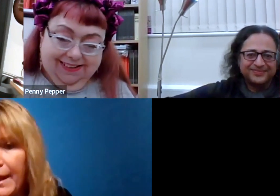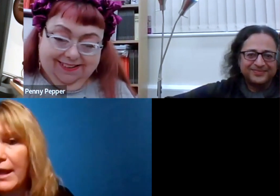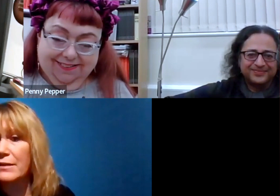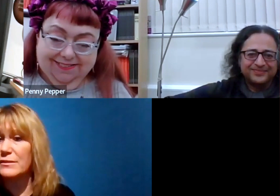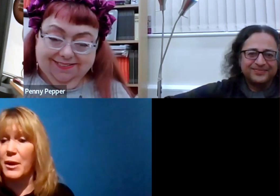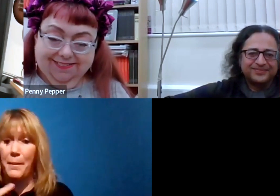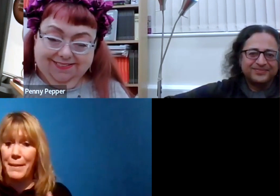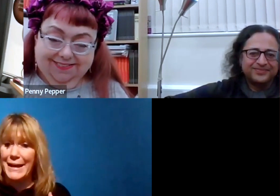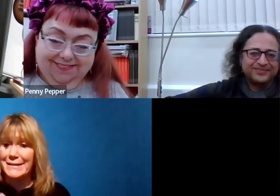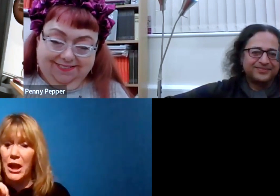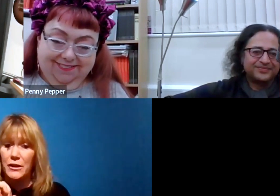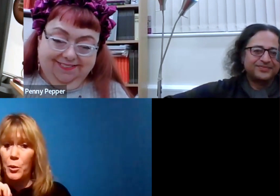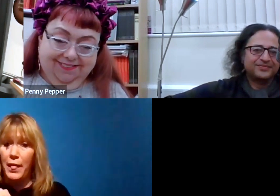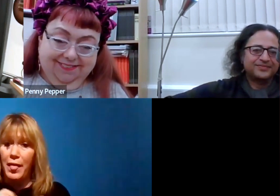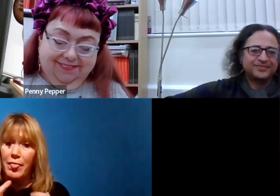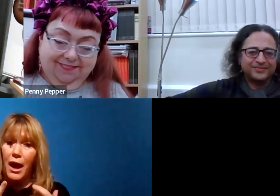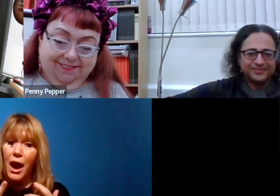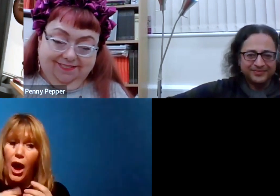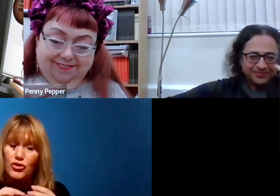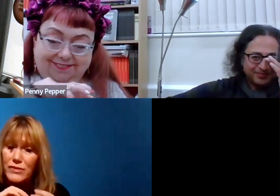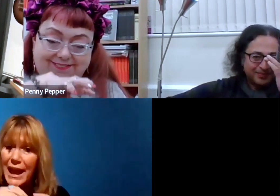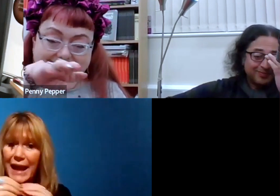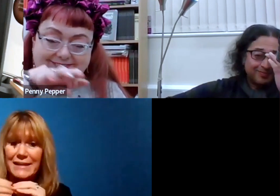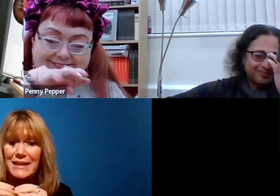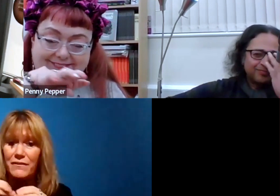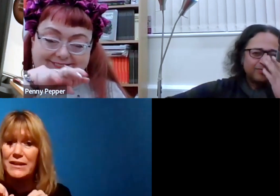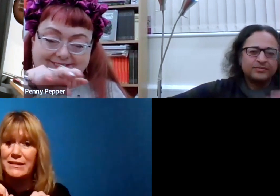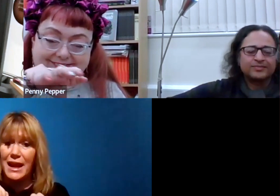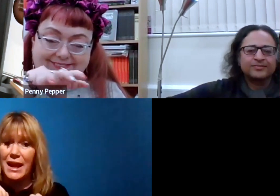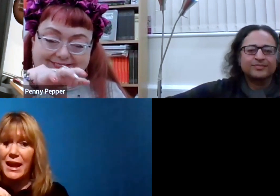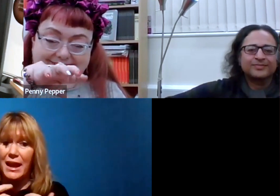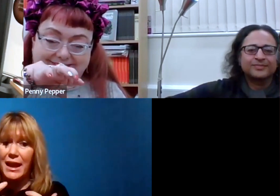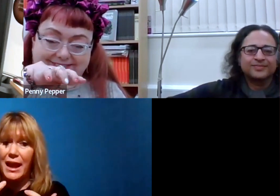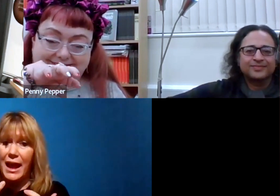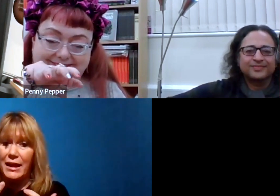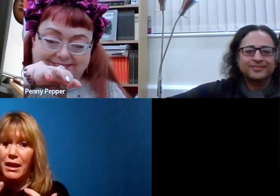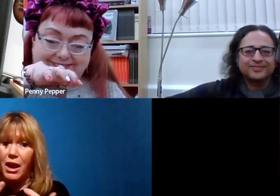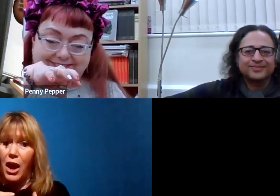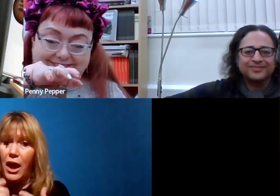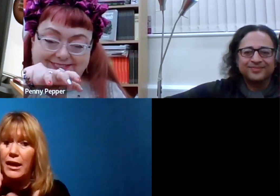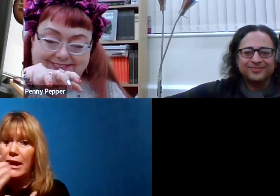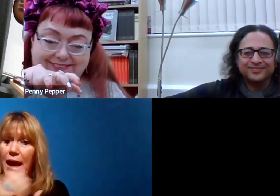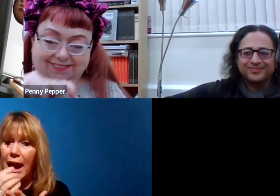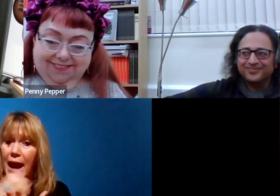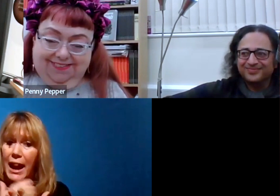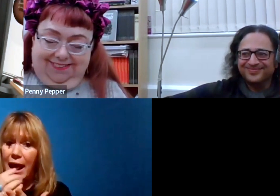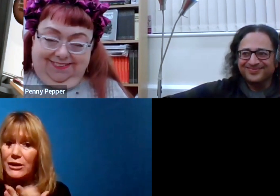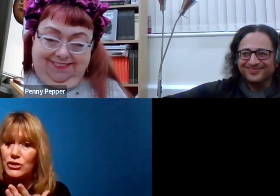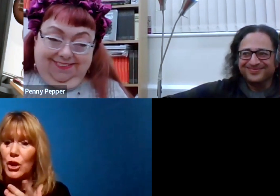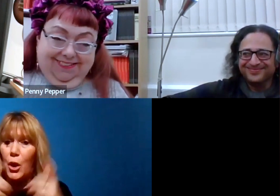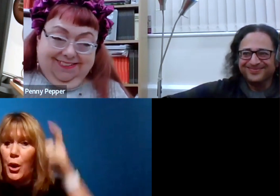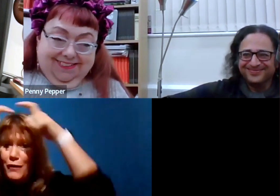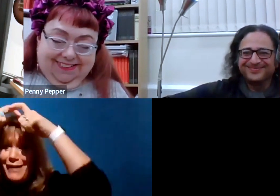That each and everyone of us needs a little help in our lives